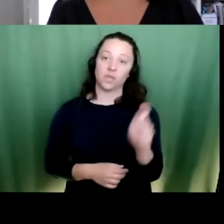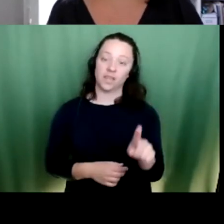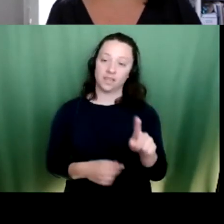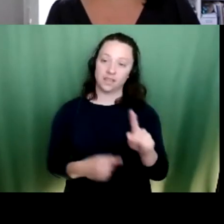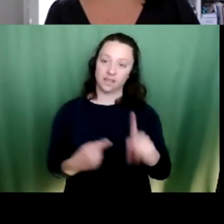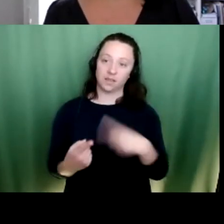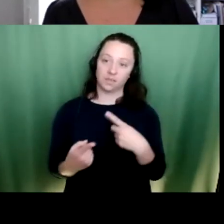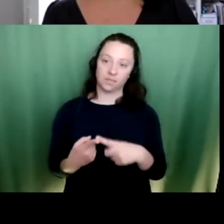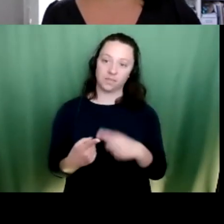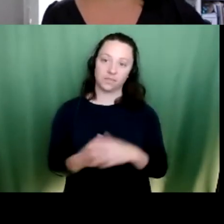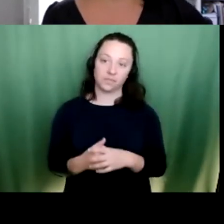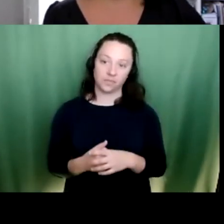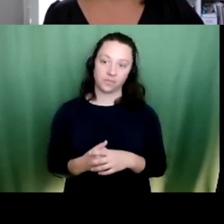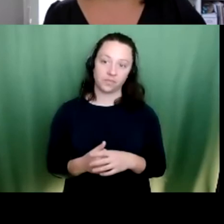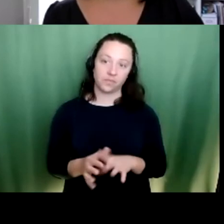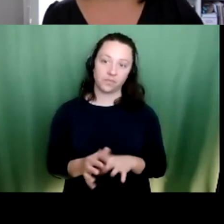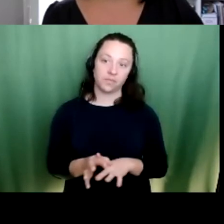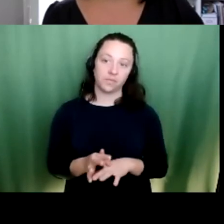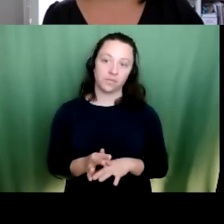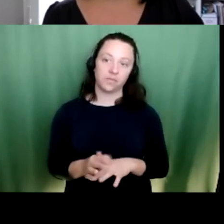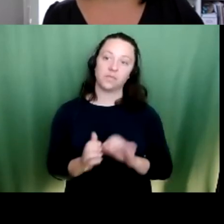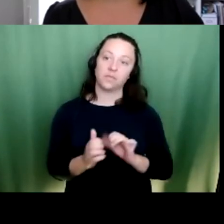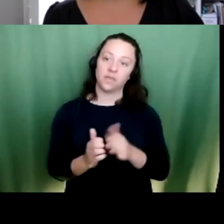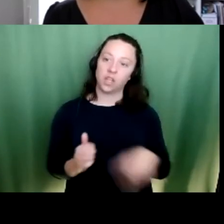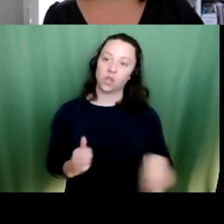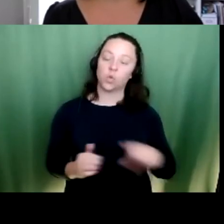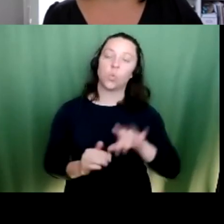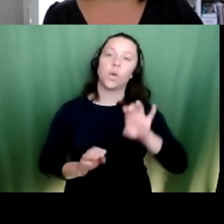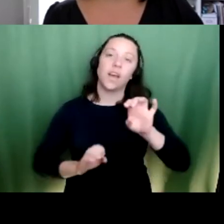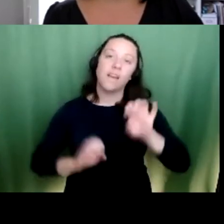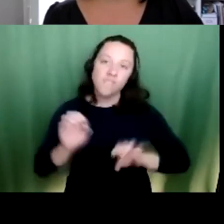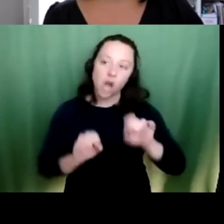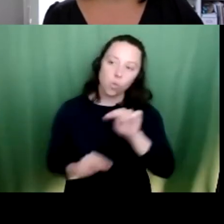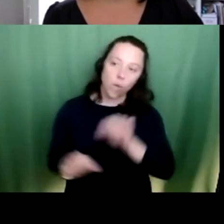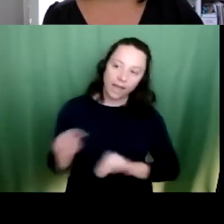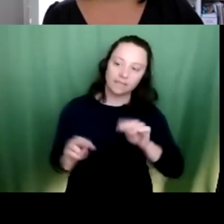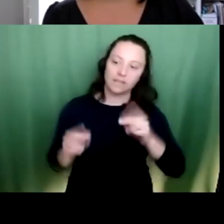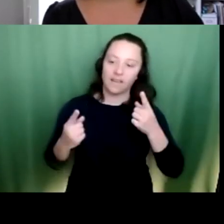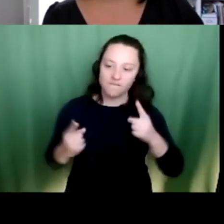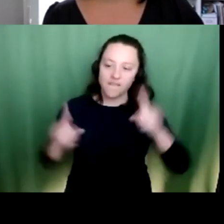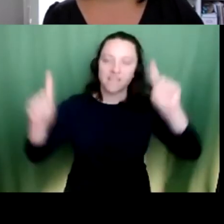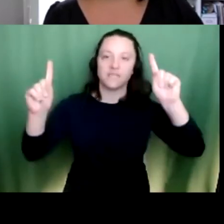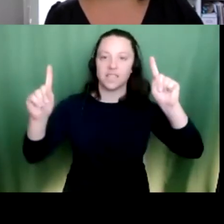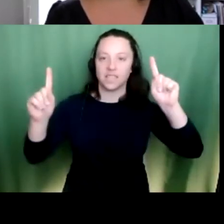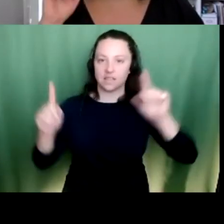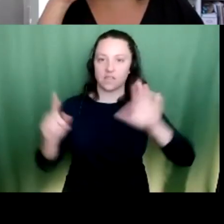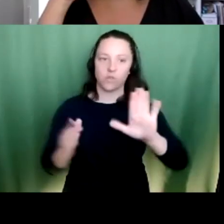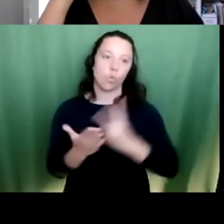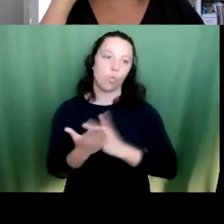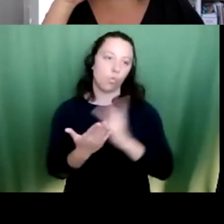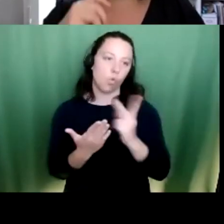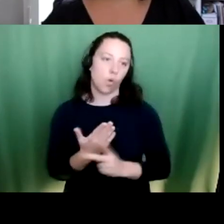How do all of you evaluate the effectiveness of your programming, especially when it comes to